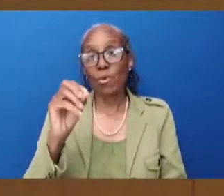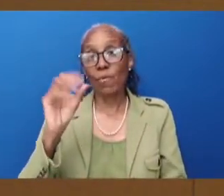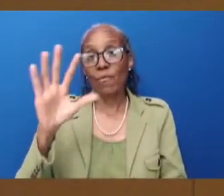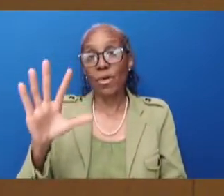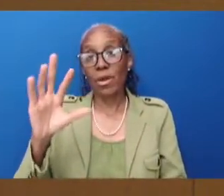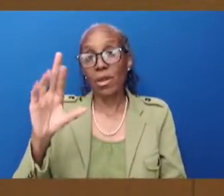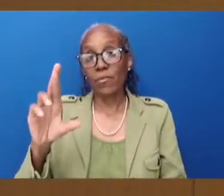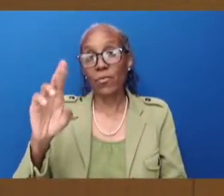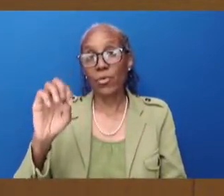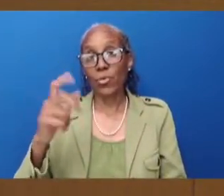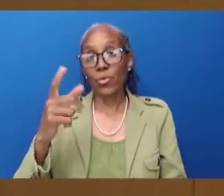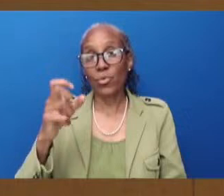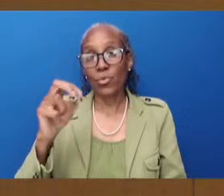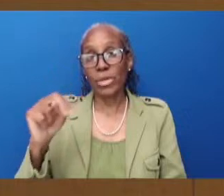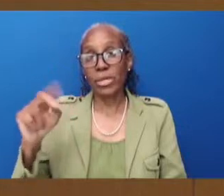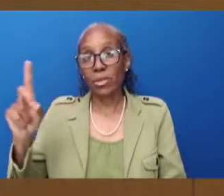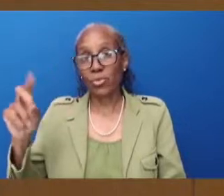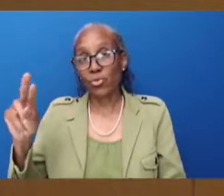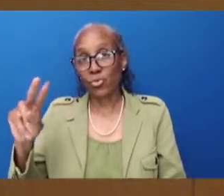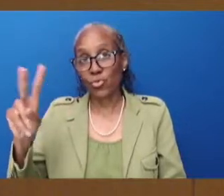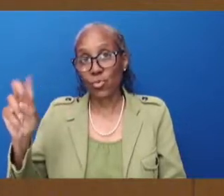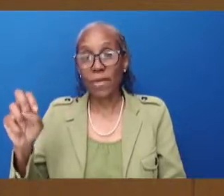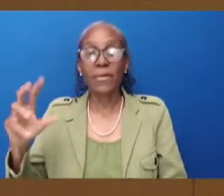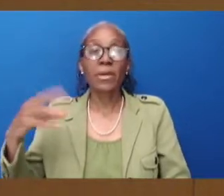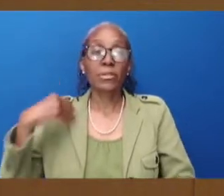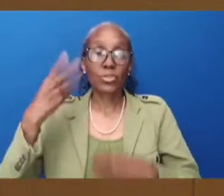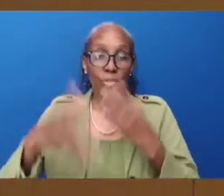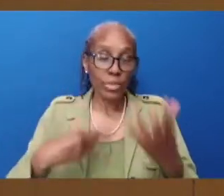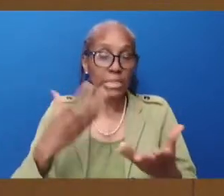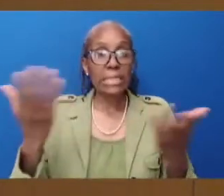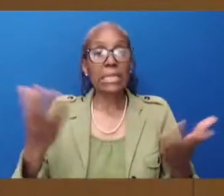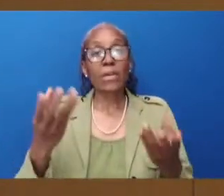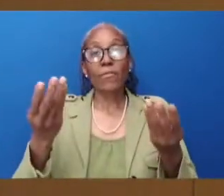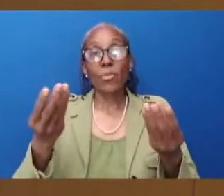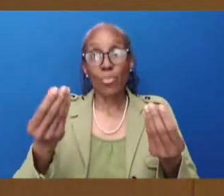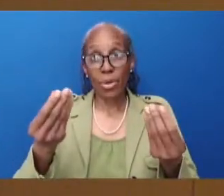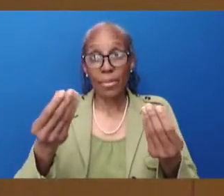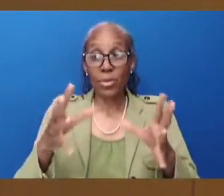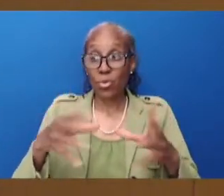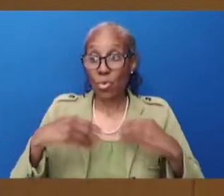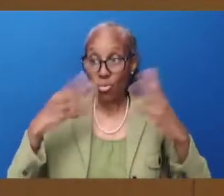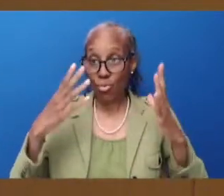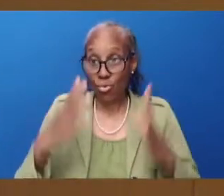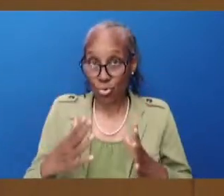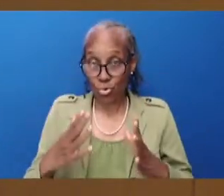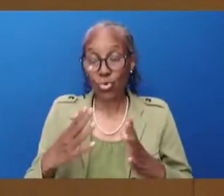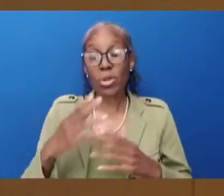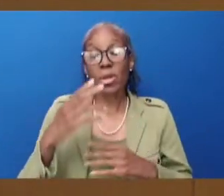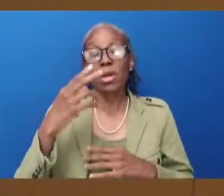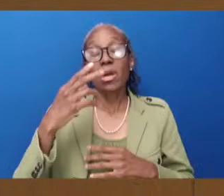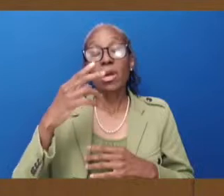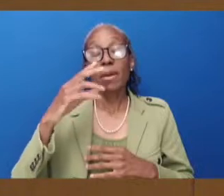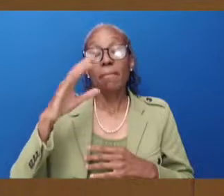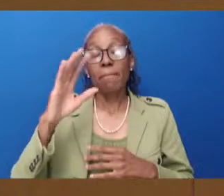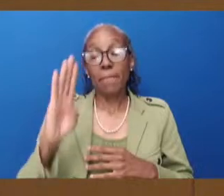THAT'S WHAT WE WANT TO CREATE AT